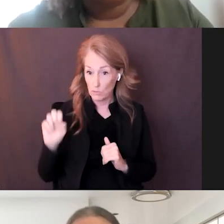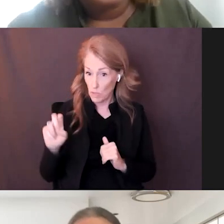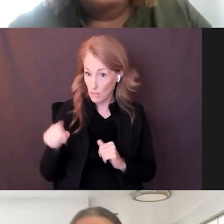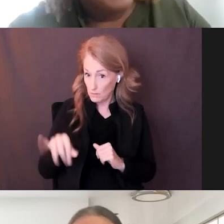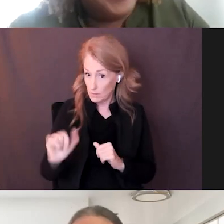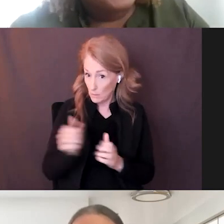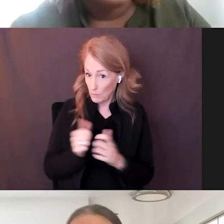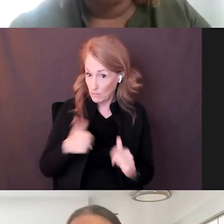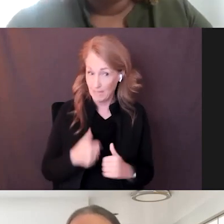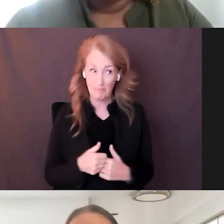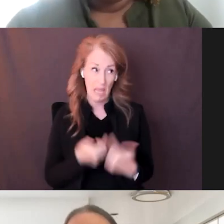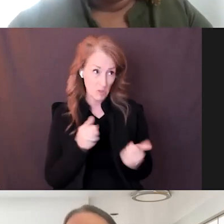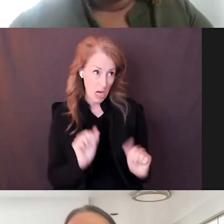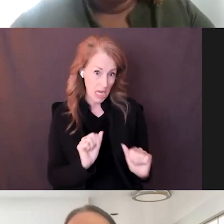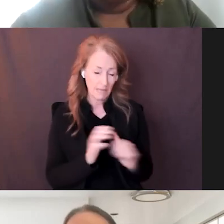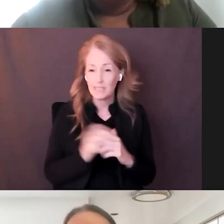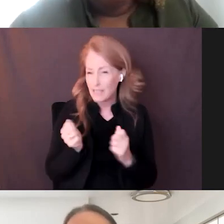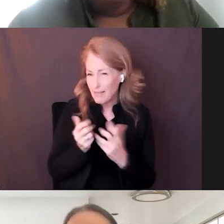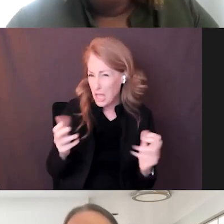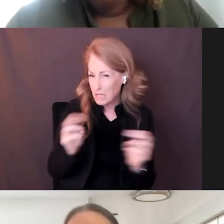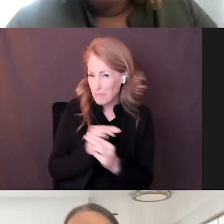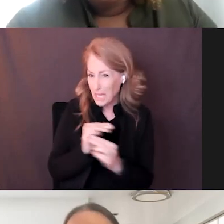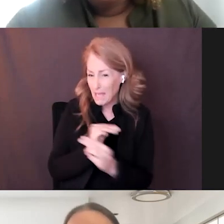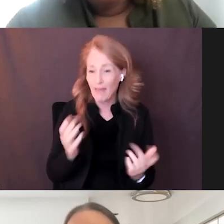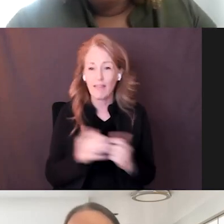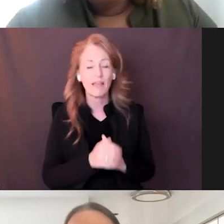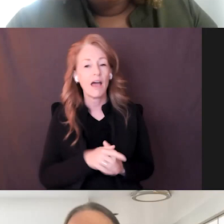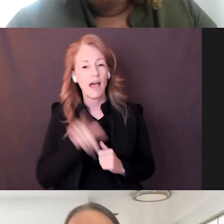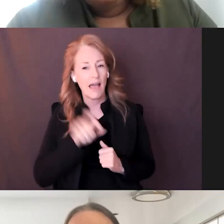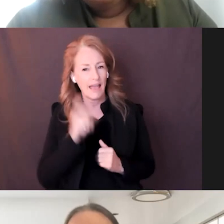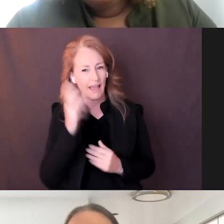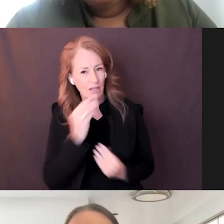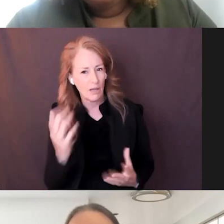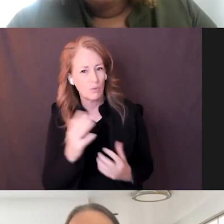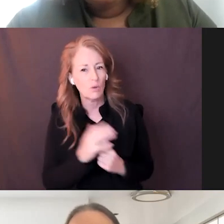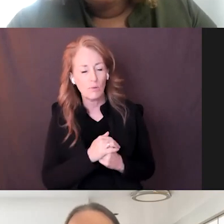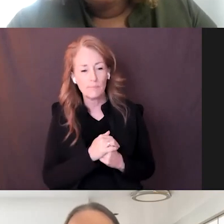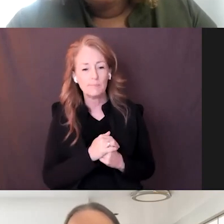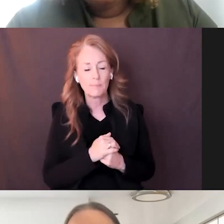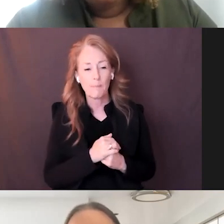I HAVE TO PREFACE THIS BY SAYING I HAVE HAD THE DISTINCT